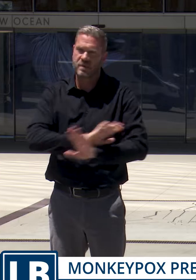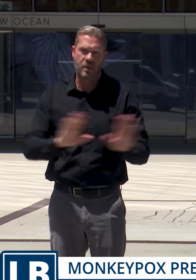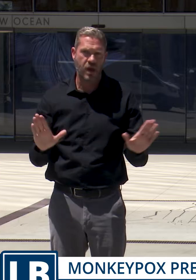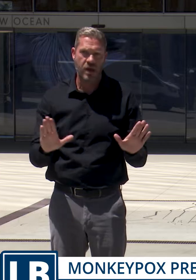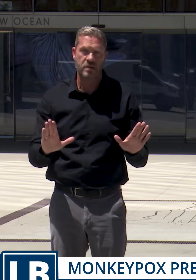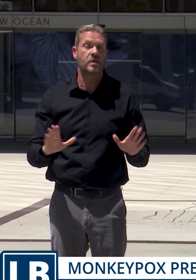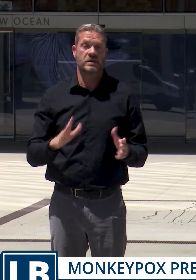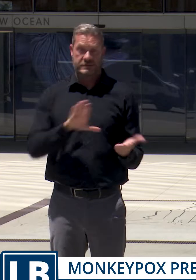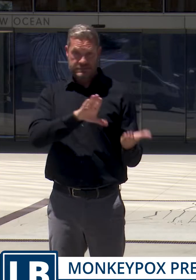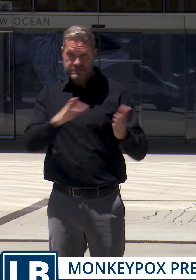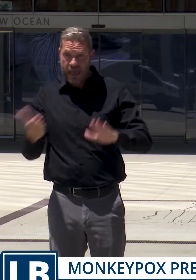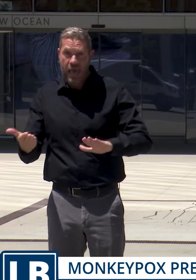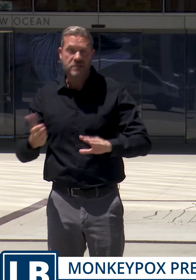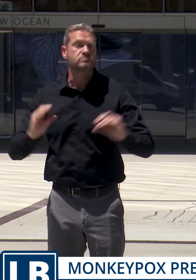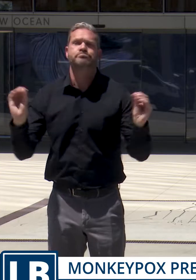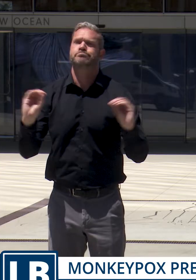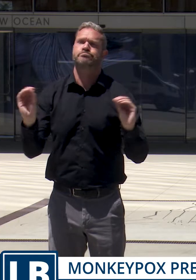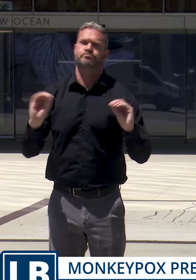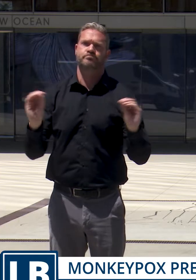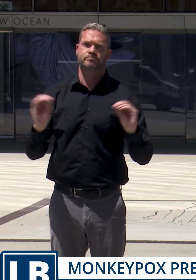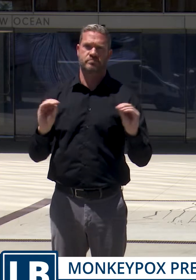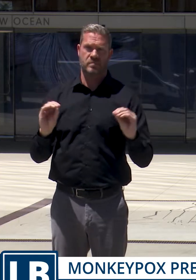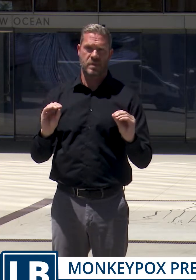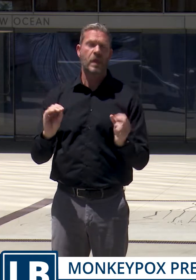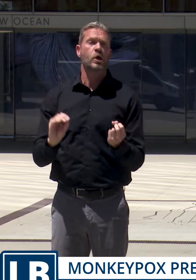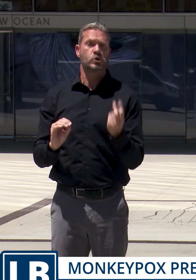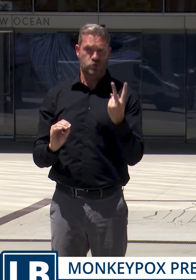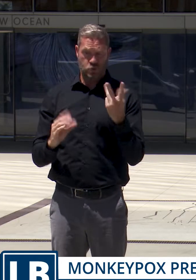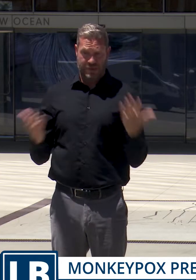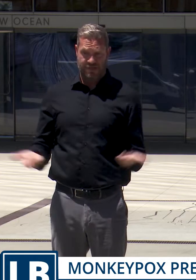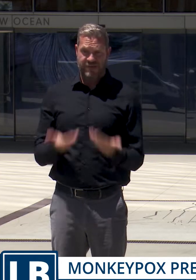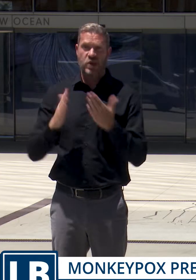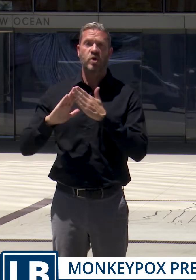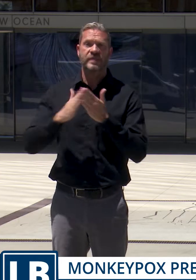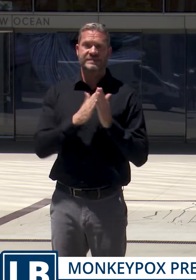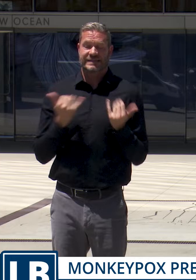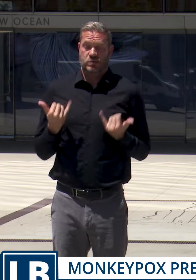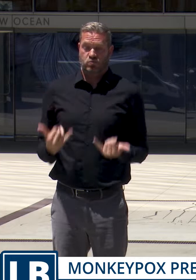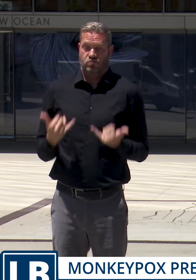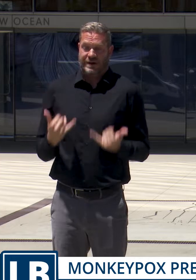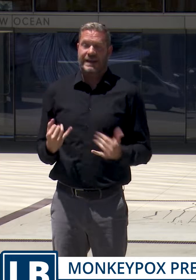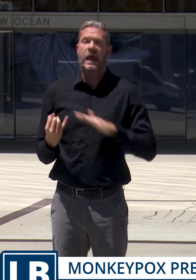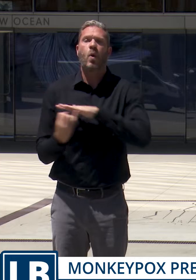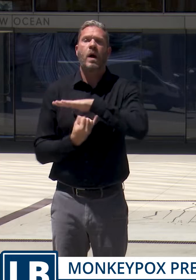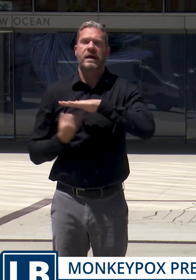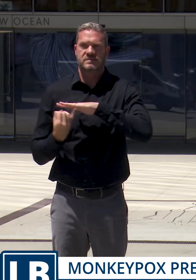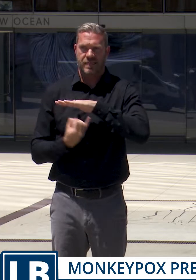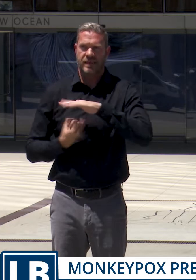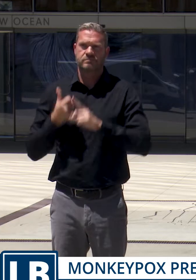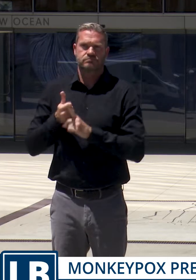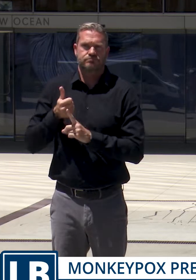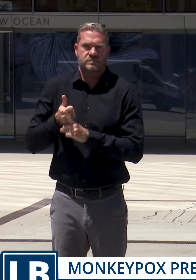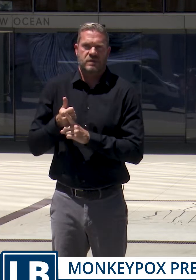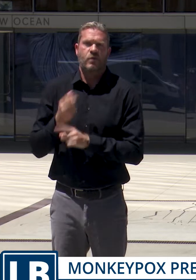very grateful for that and all 12 here in our city are isolating uh at home want to also just